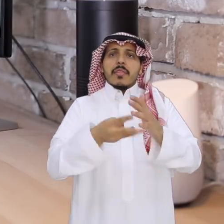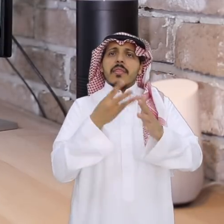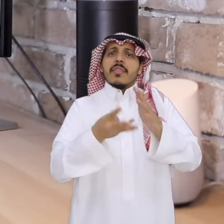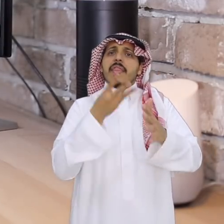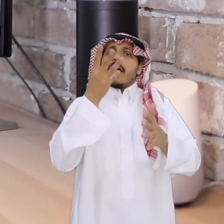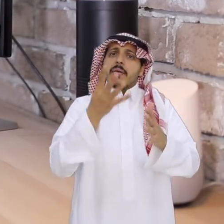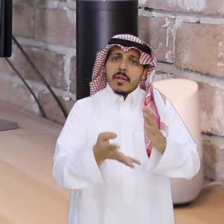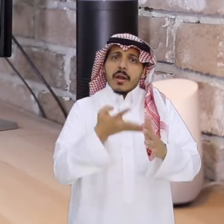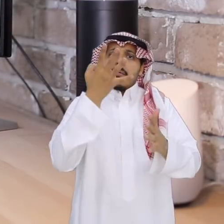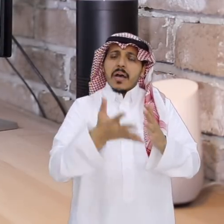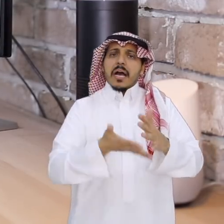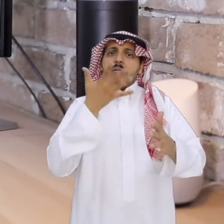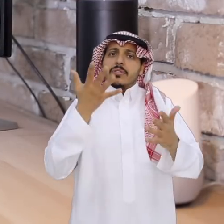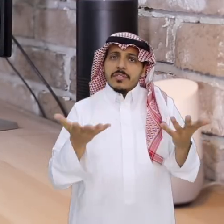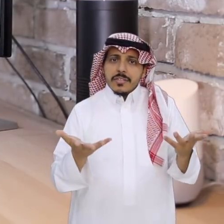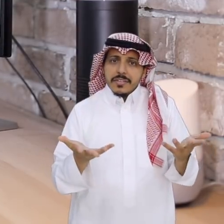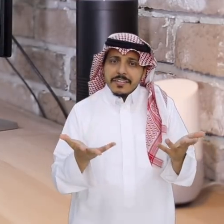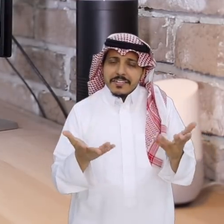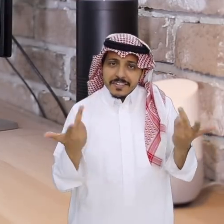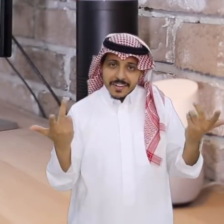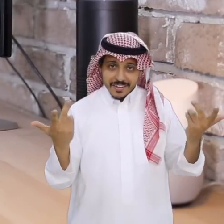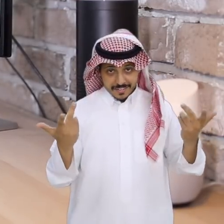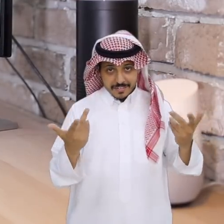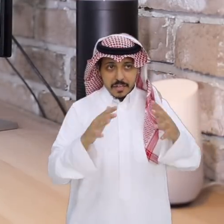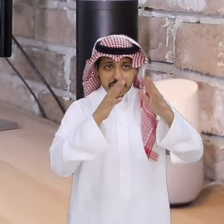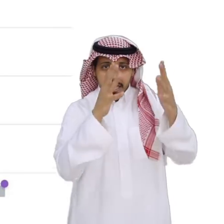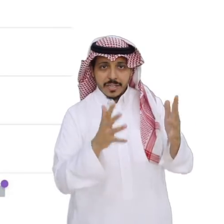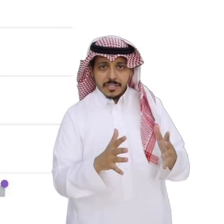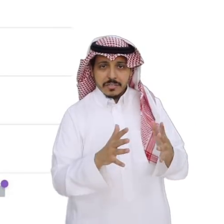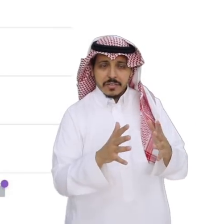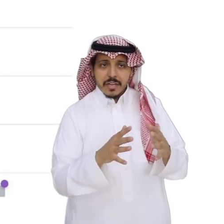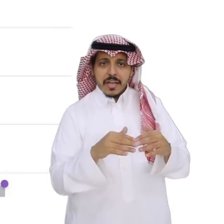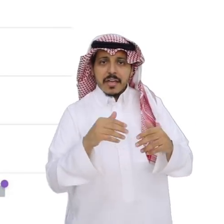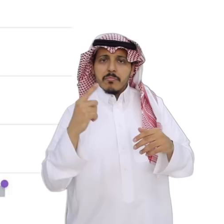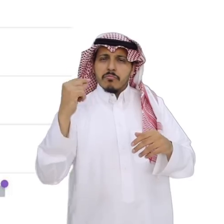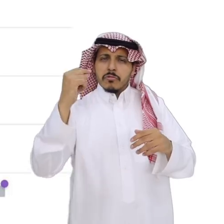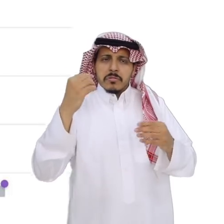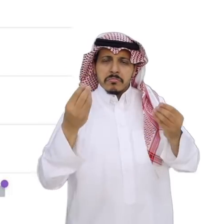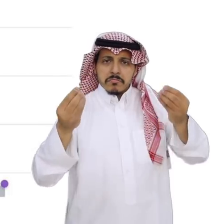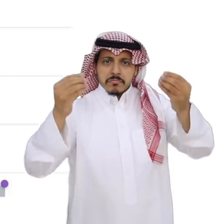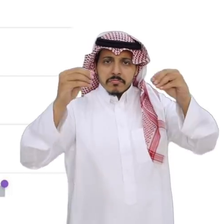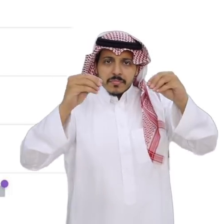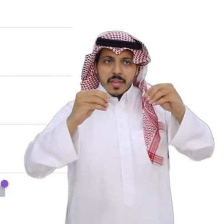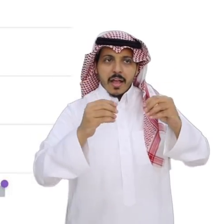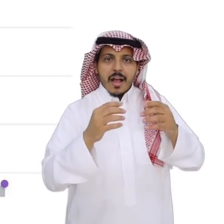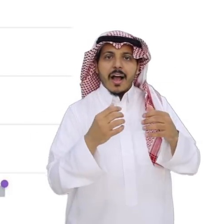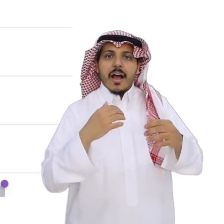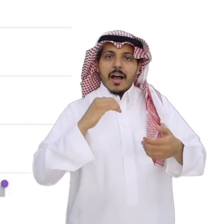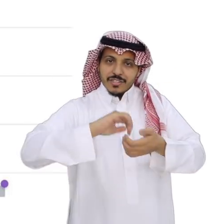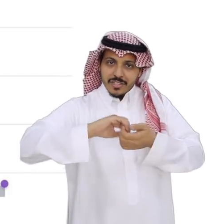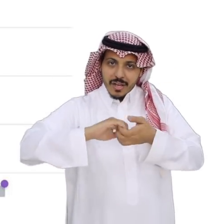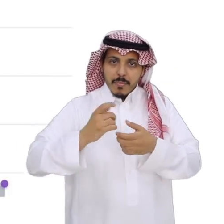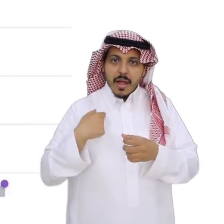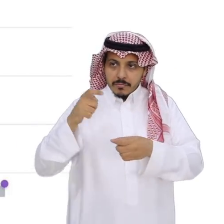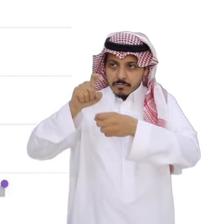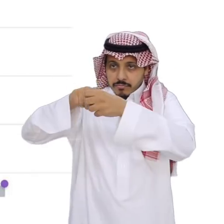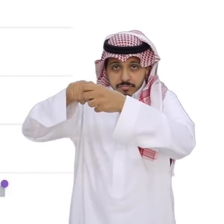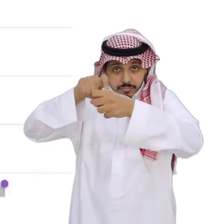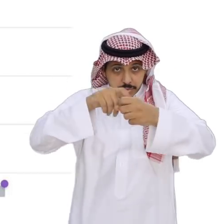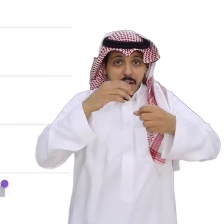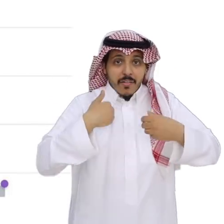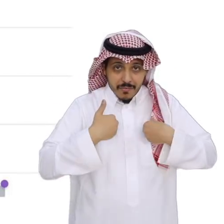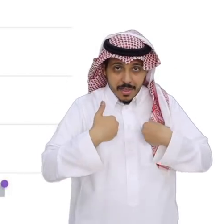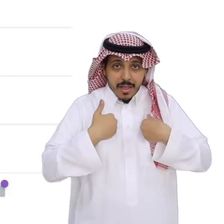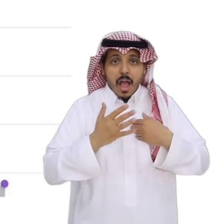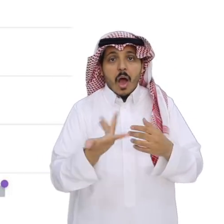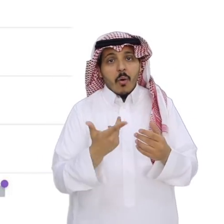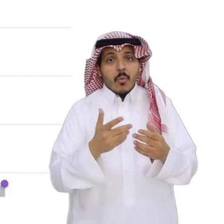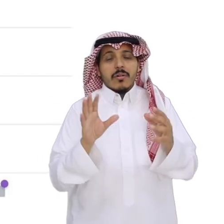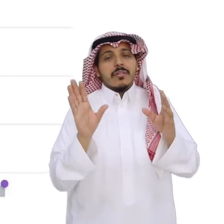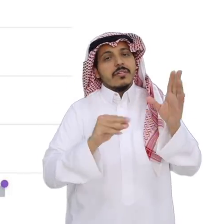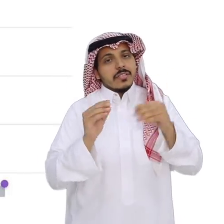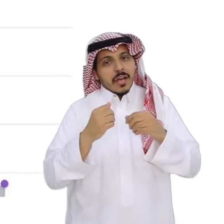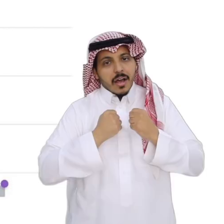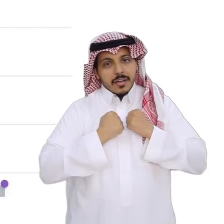The new UI will give you more option to categorize your friends, people you may know and people you are interested in.